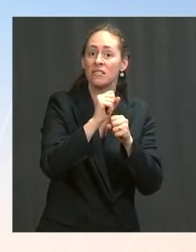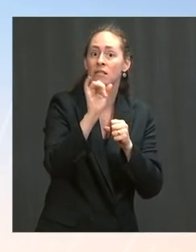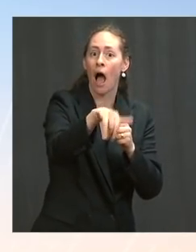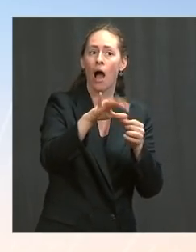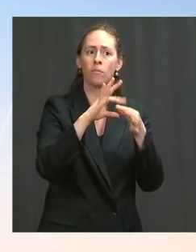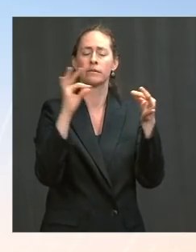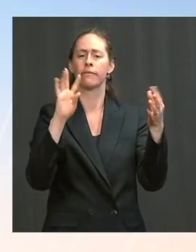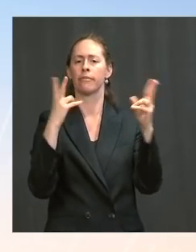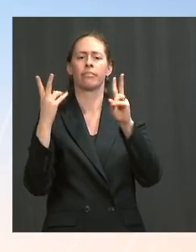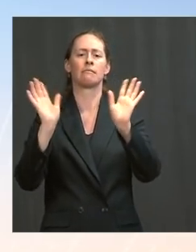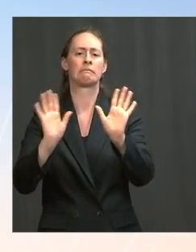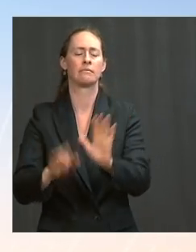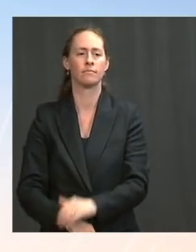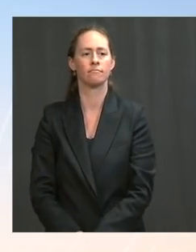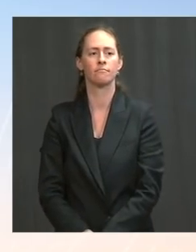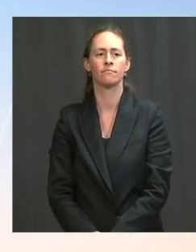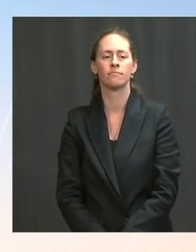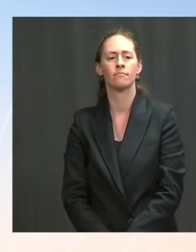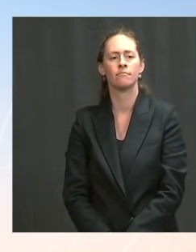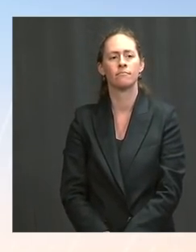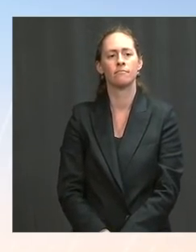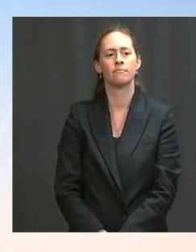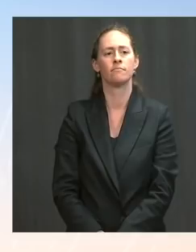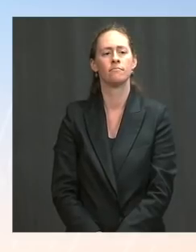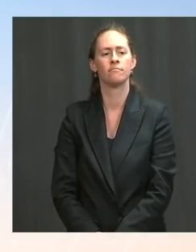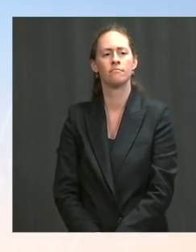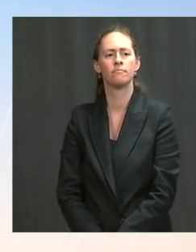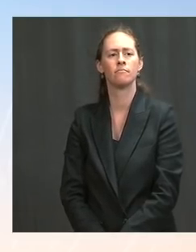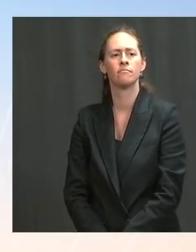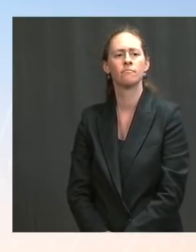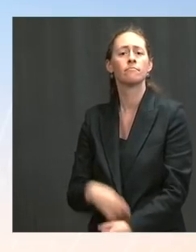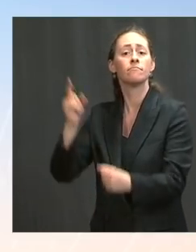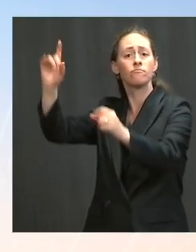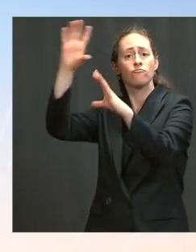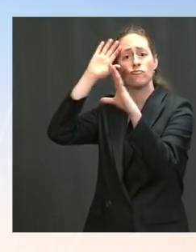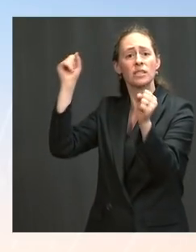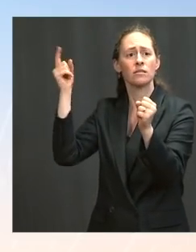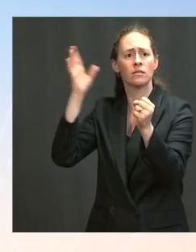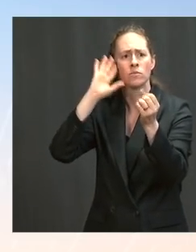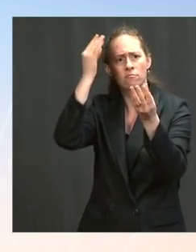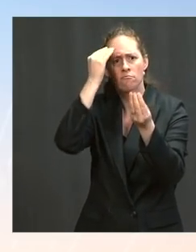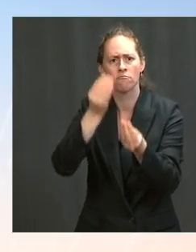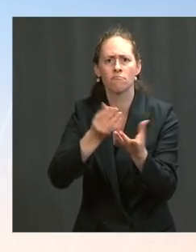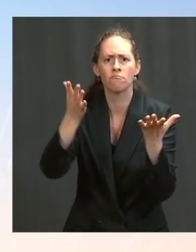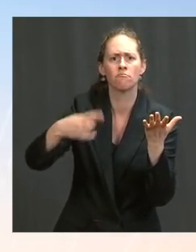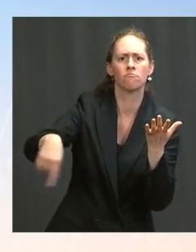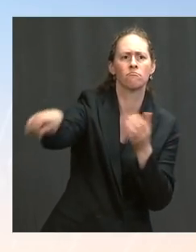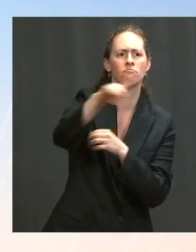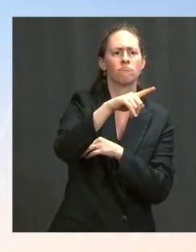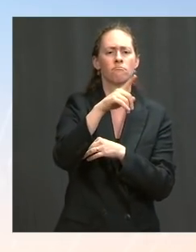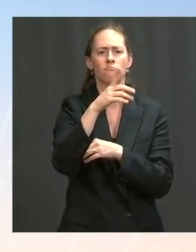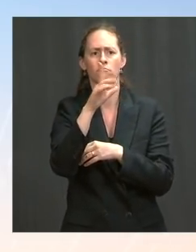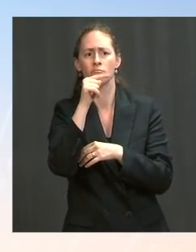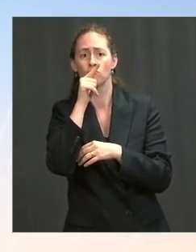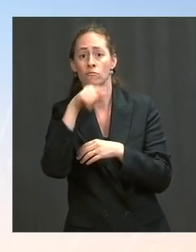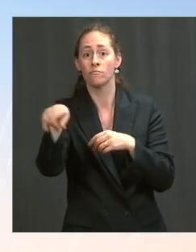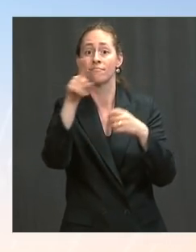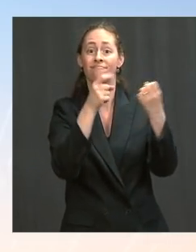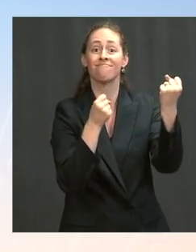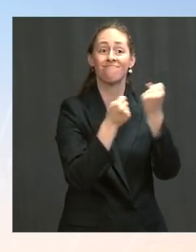is going to tell the country what's in it, but even those who have supported it say, "We'd like to know more about it." I mean, when are the details going to be really available